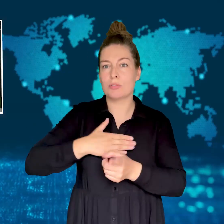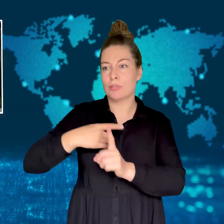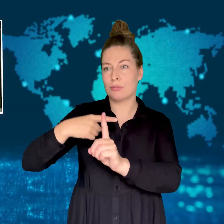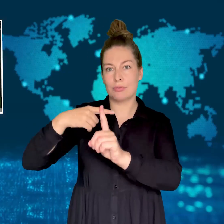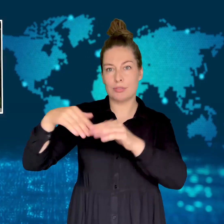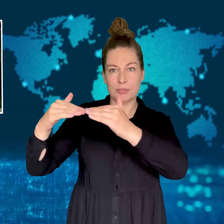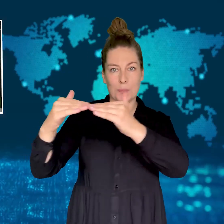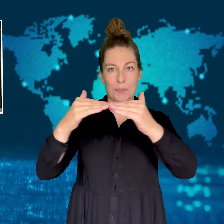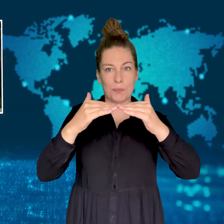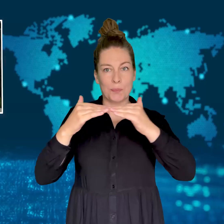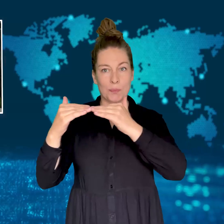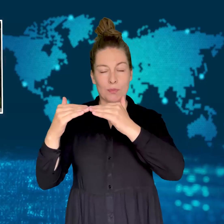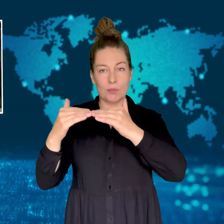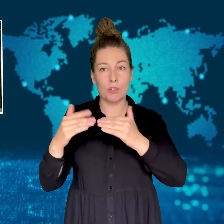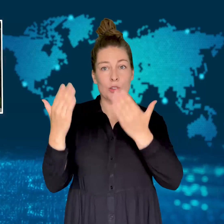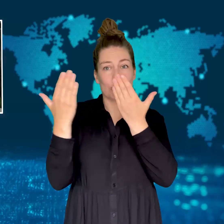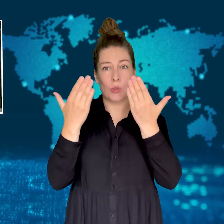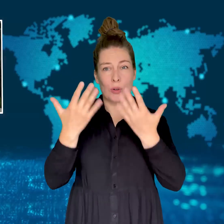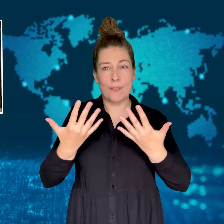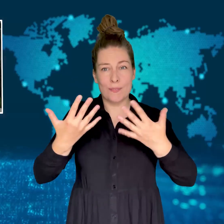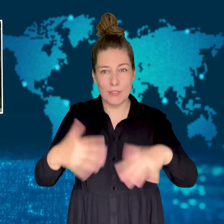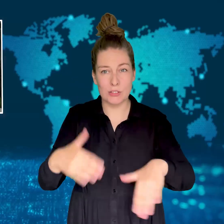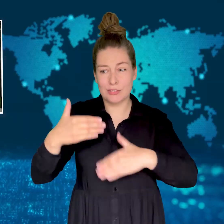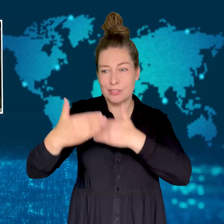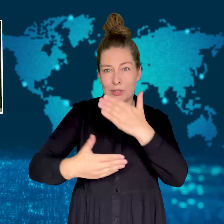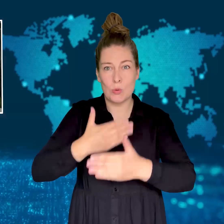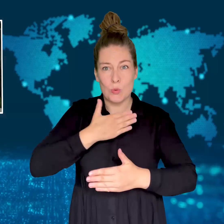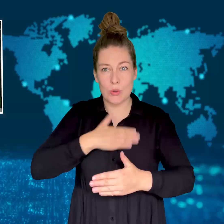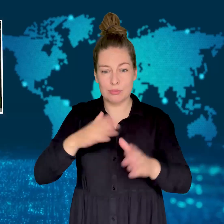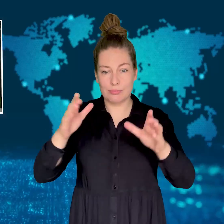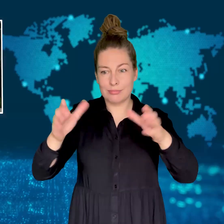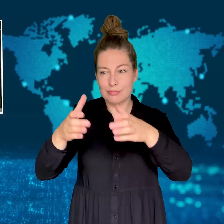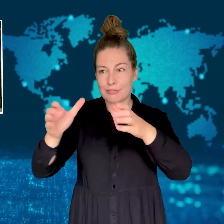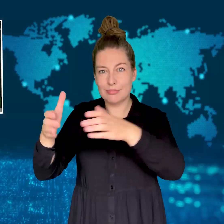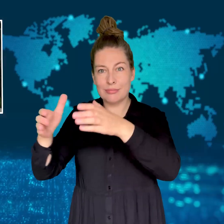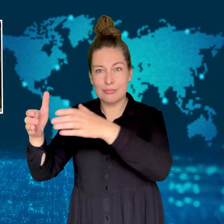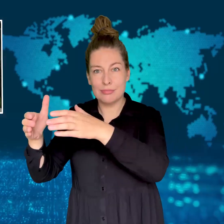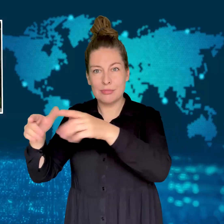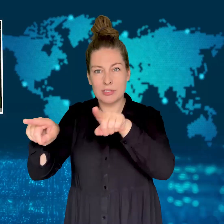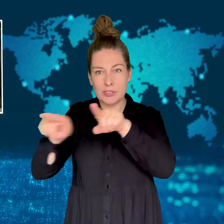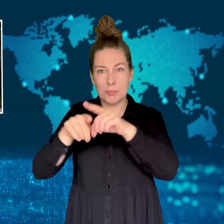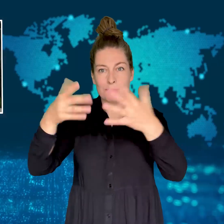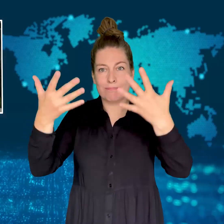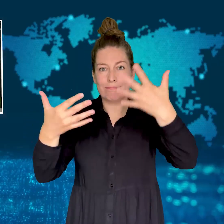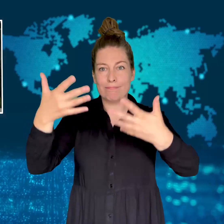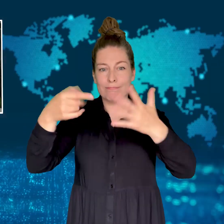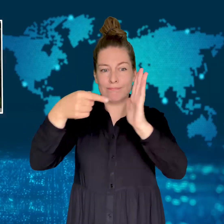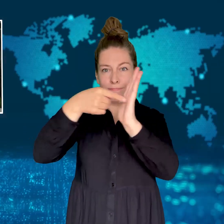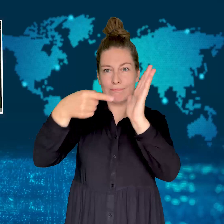at increasing their numbers of minority students.